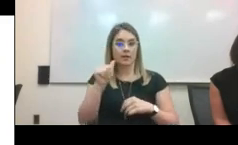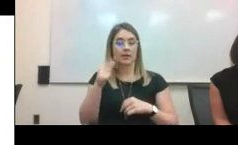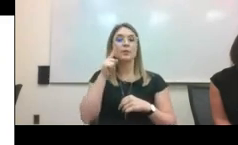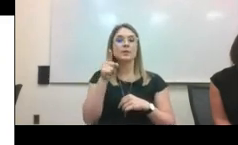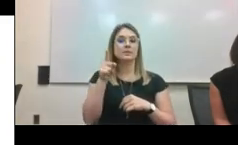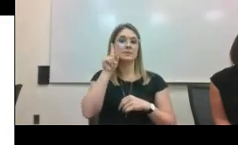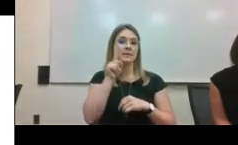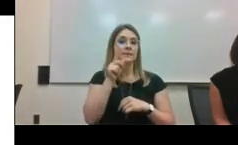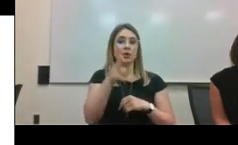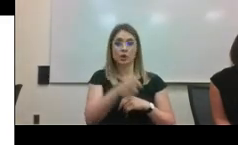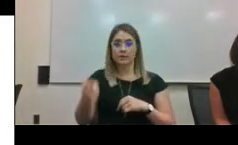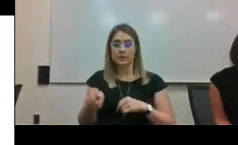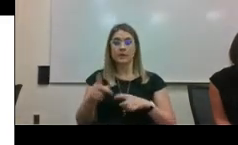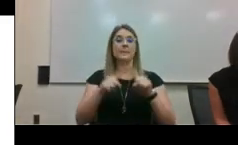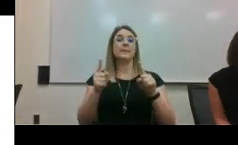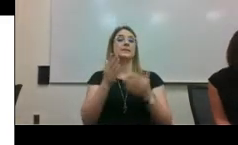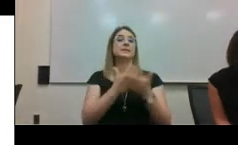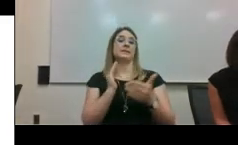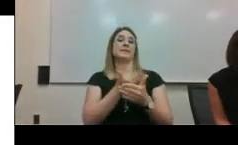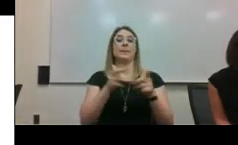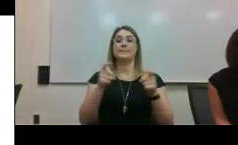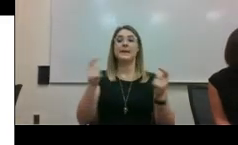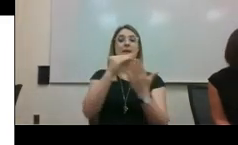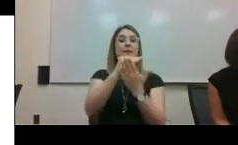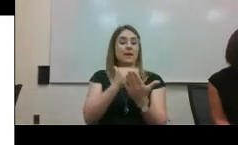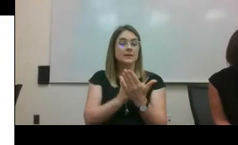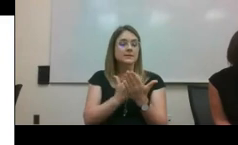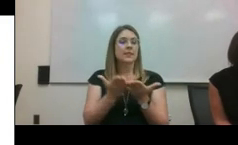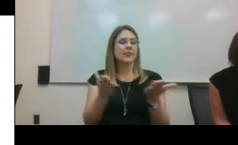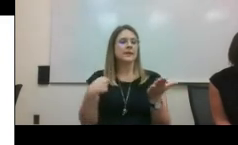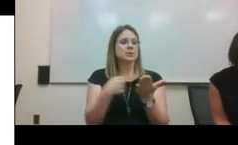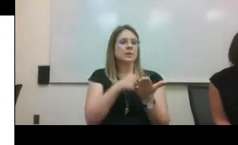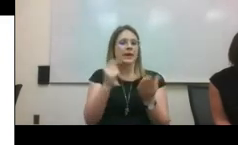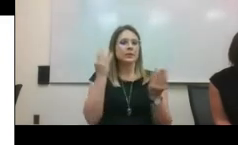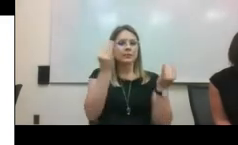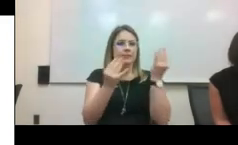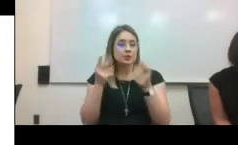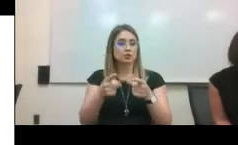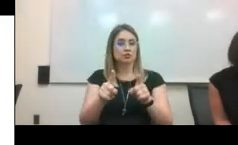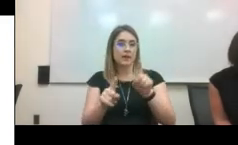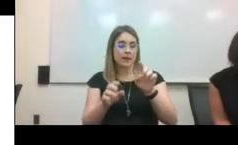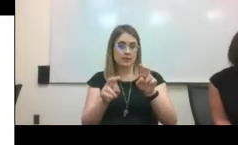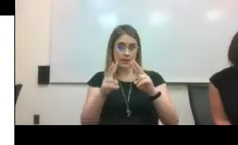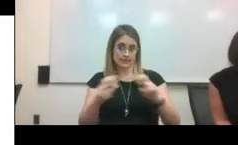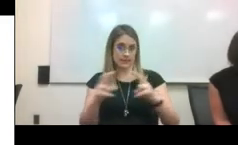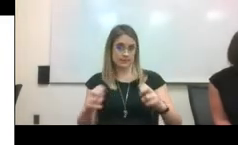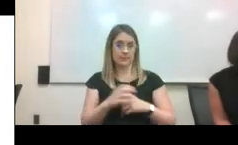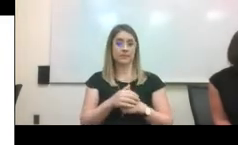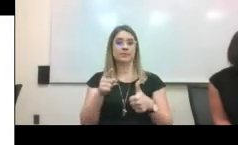But these are some of our big lessons. And things that we had to think about to do our assessment. The first one was around subtask.